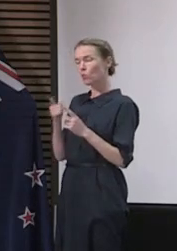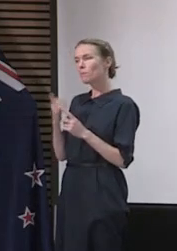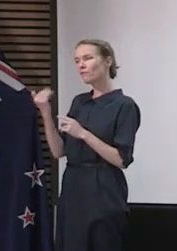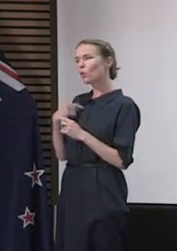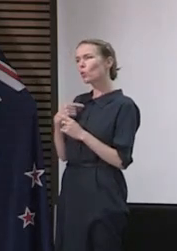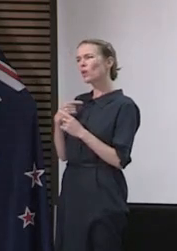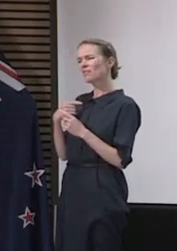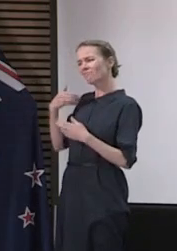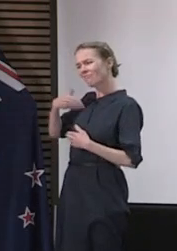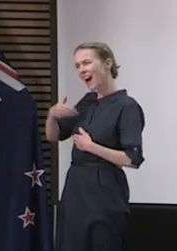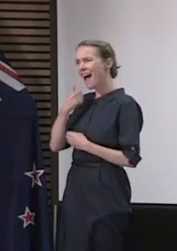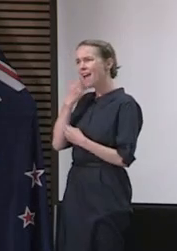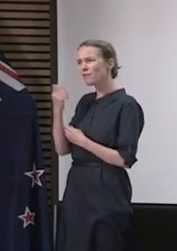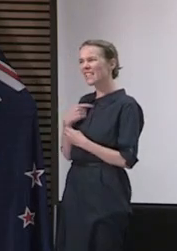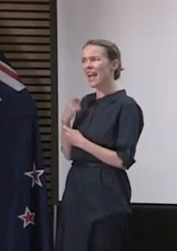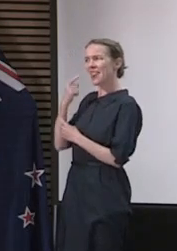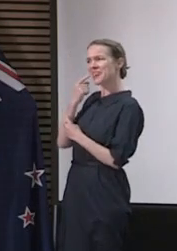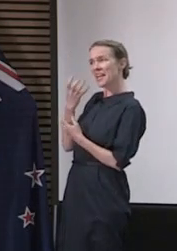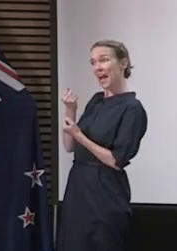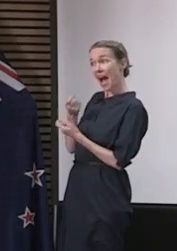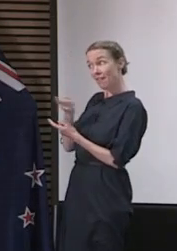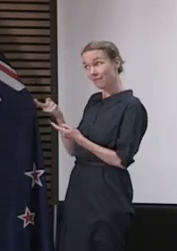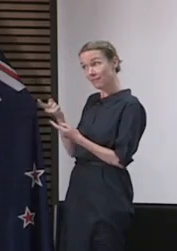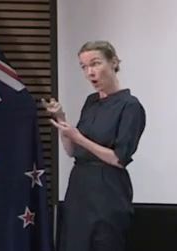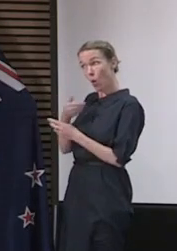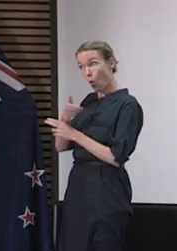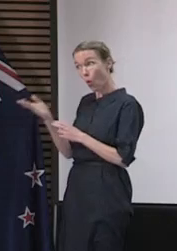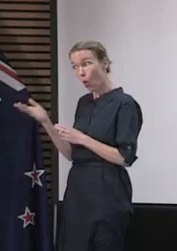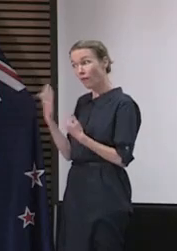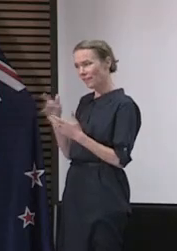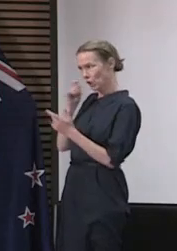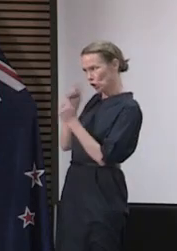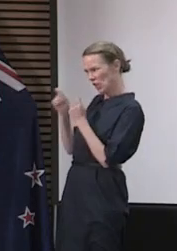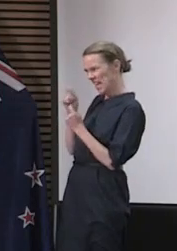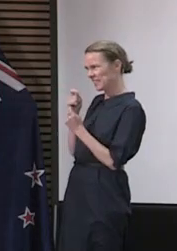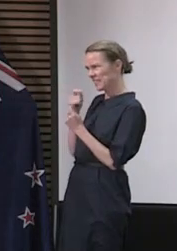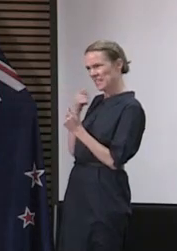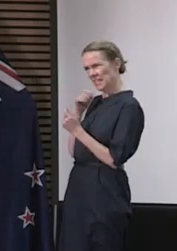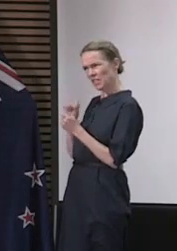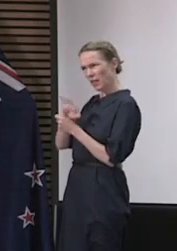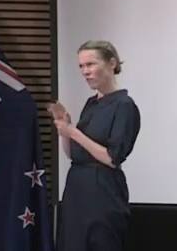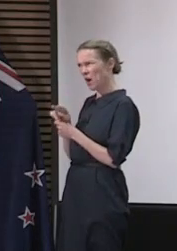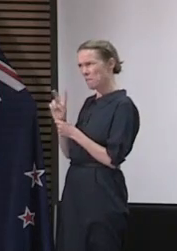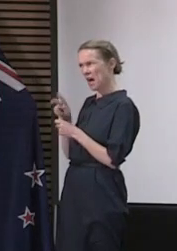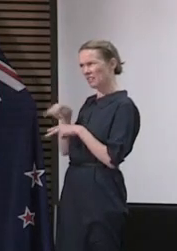negative tests? Of all the probable cases? Well, by